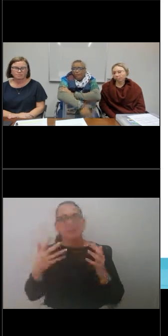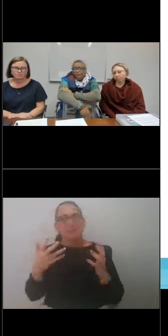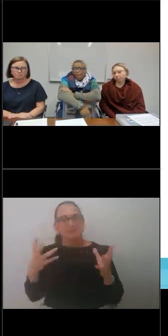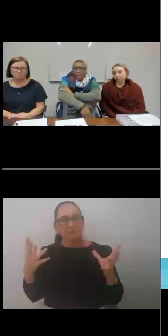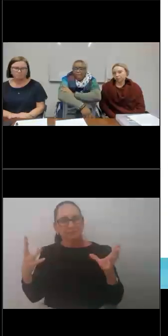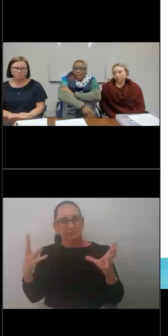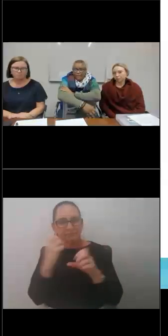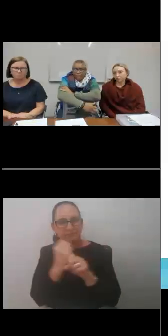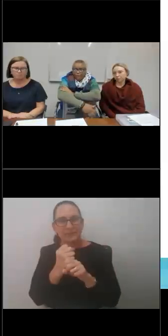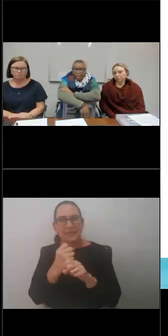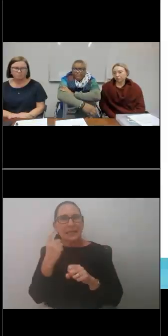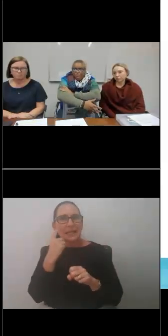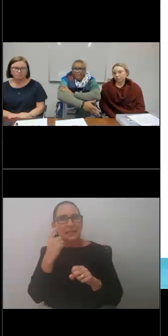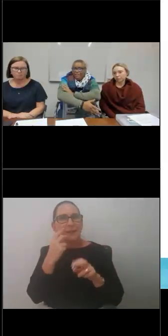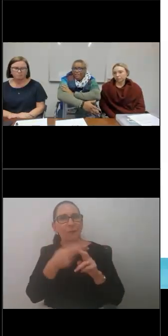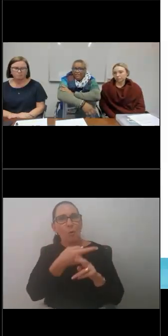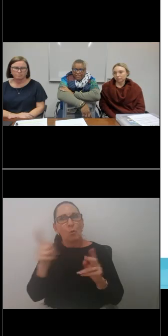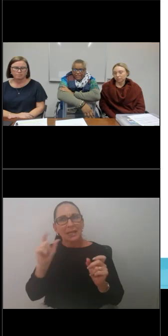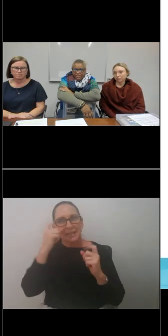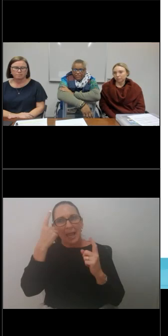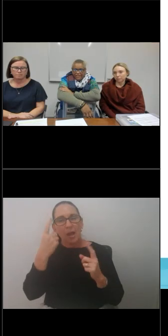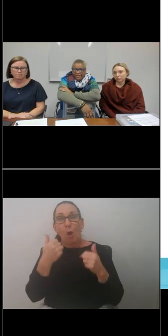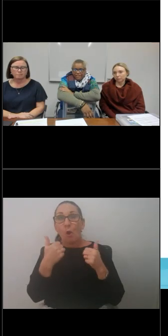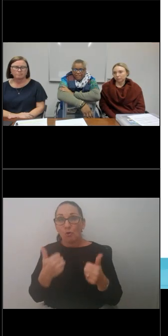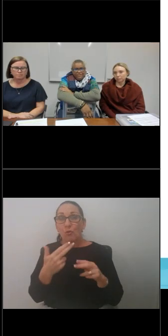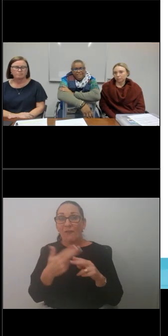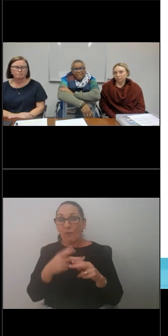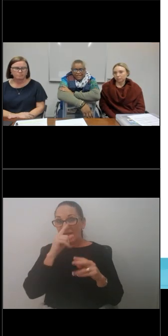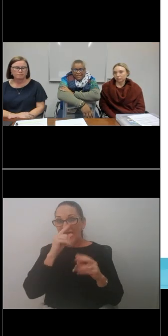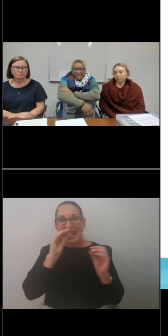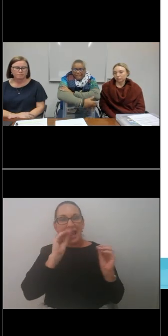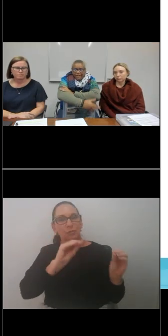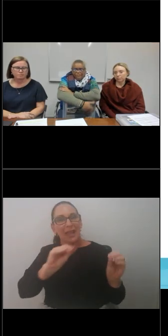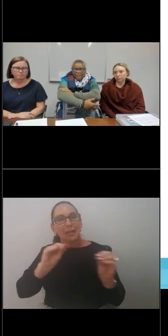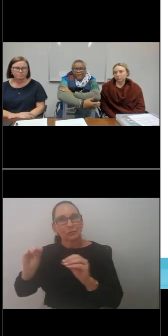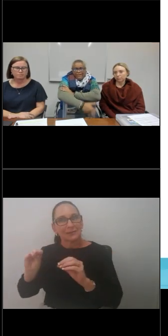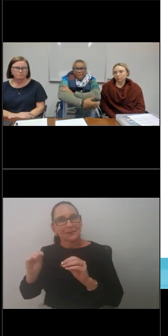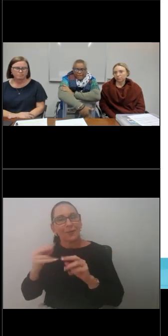great um group based communication legal education activities to help people break down those legal